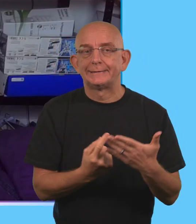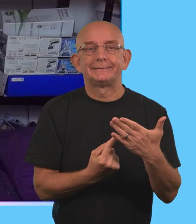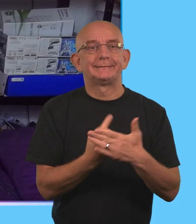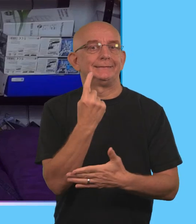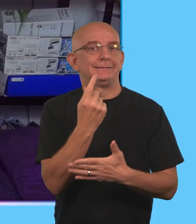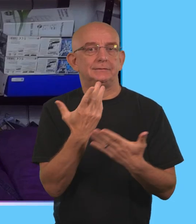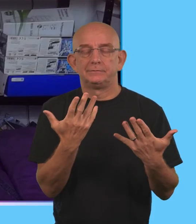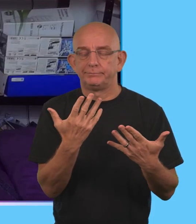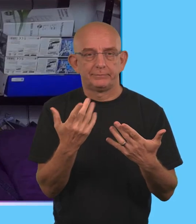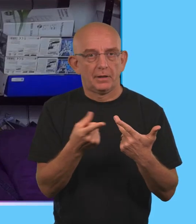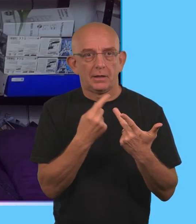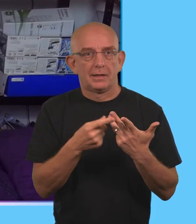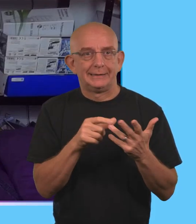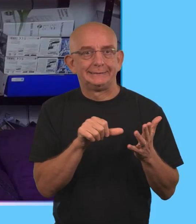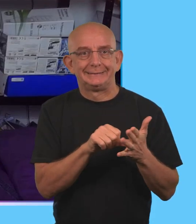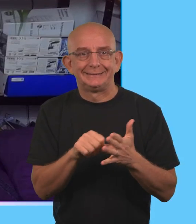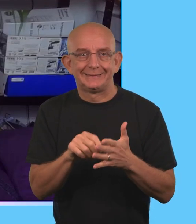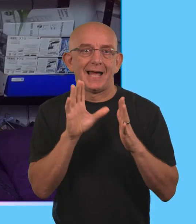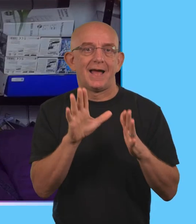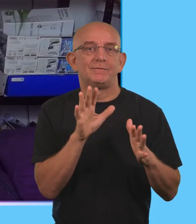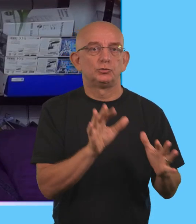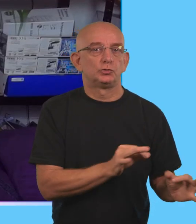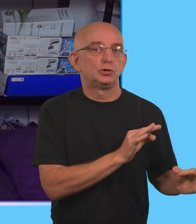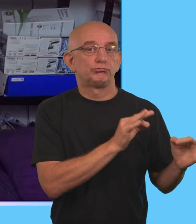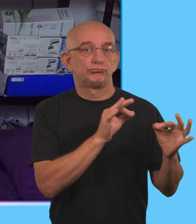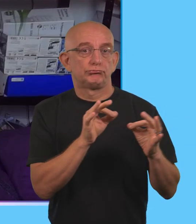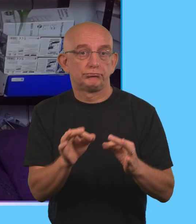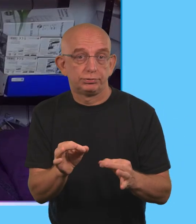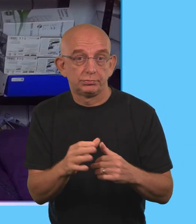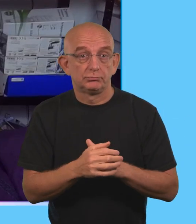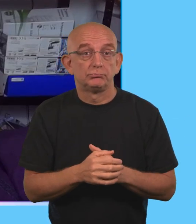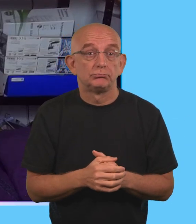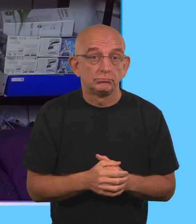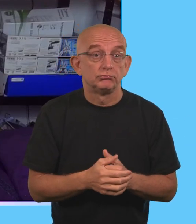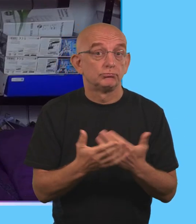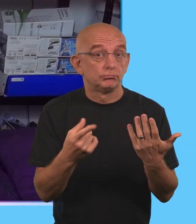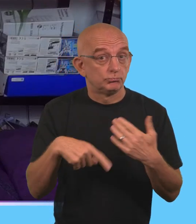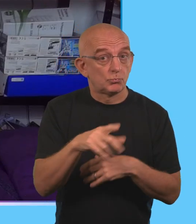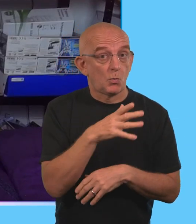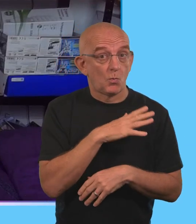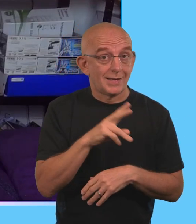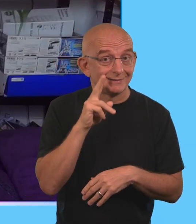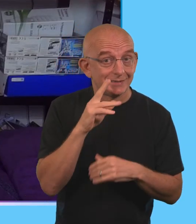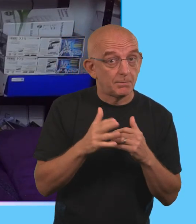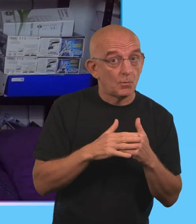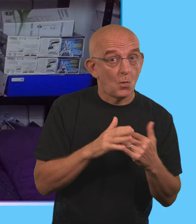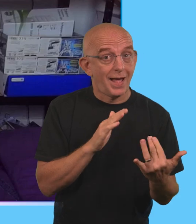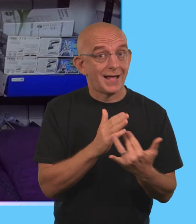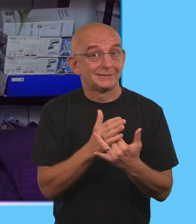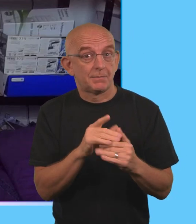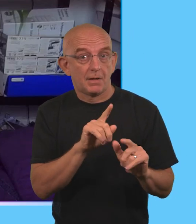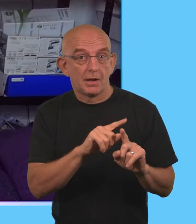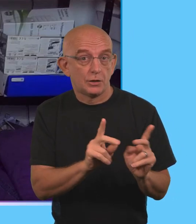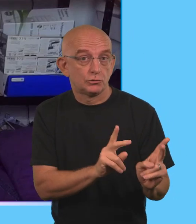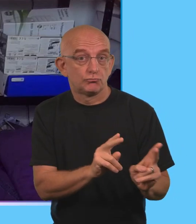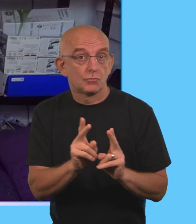but due to some unexpected hurdles had to push back the event’s debut. If you want to see more accessible game trailers,